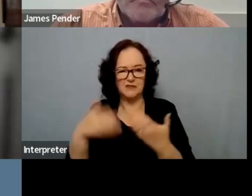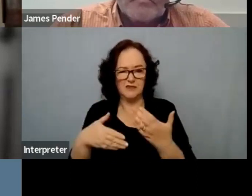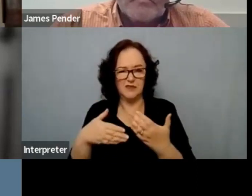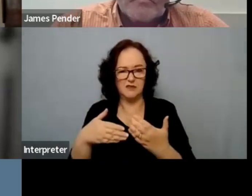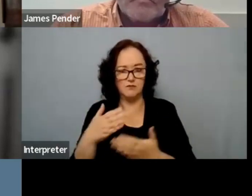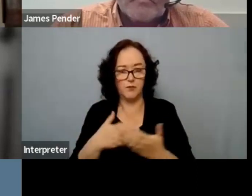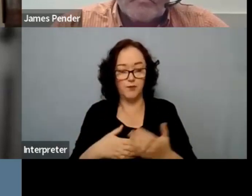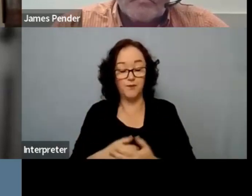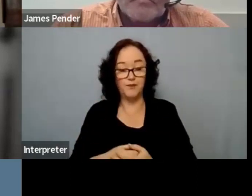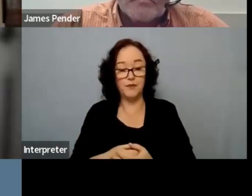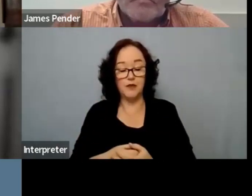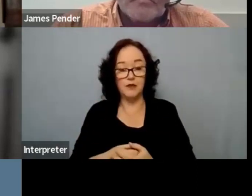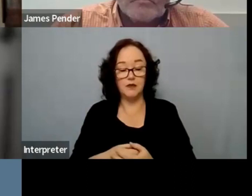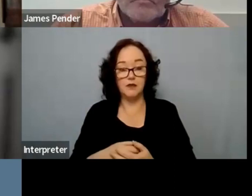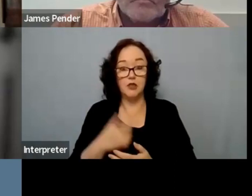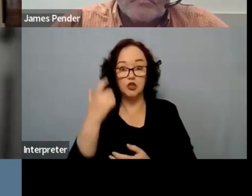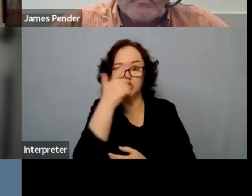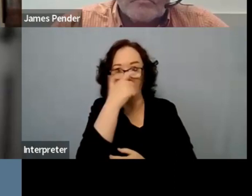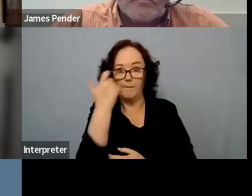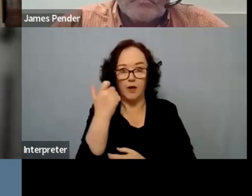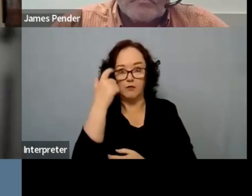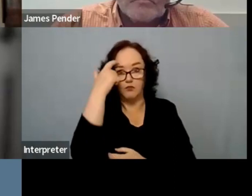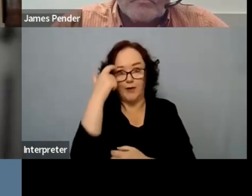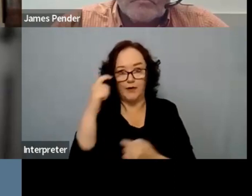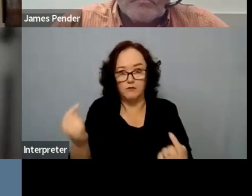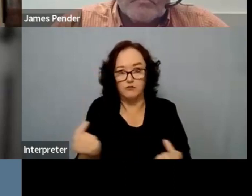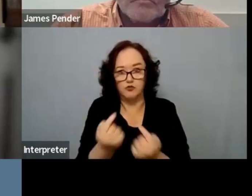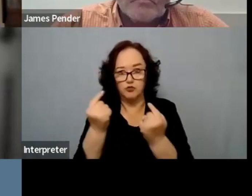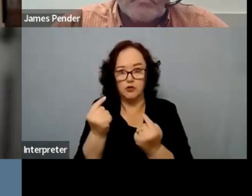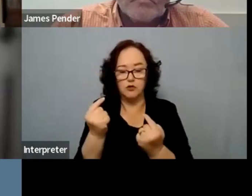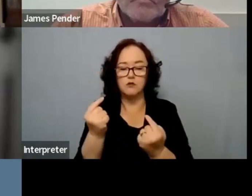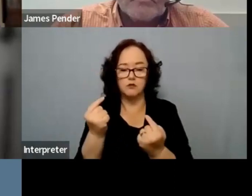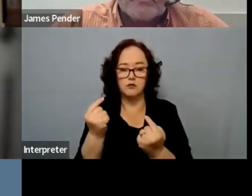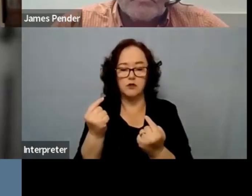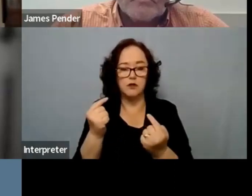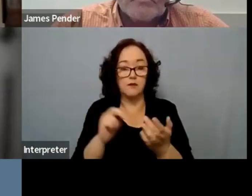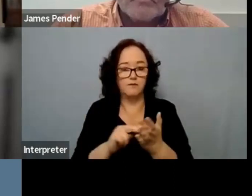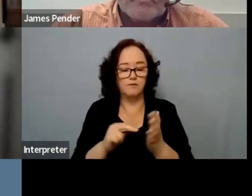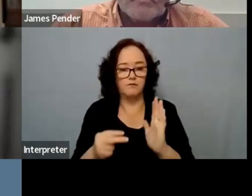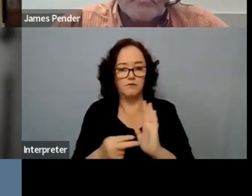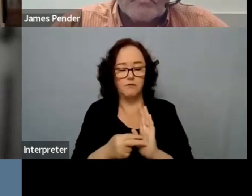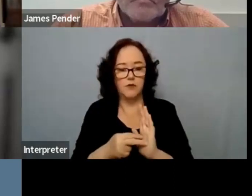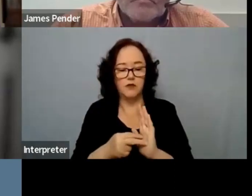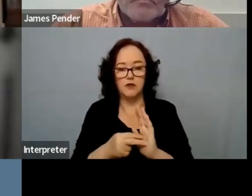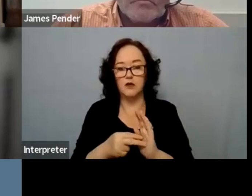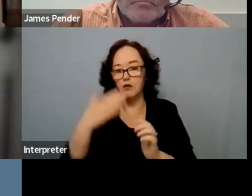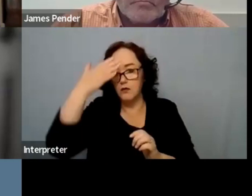about traumatic brain injury, and we're often talking about injury to the frontal lobe, and